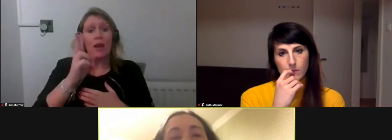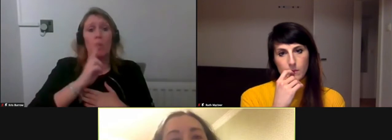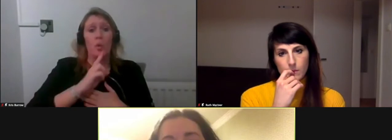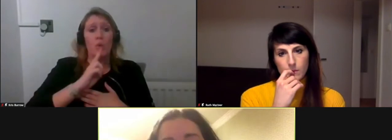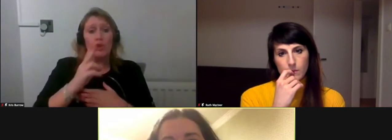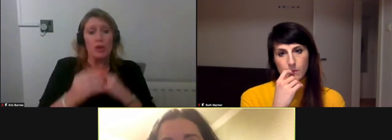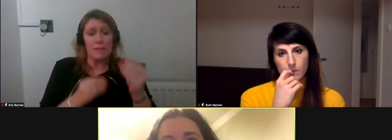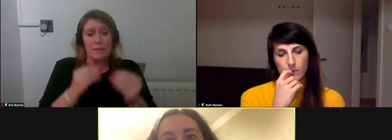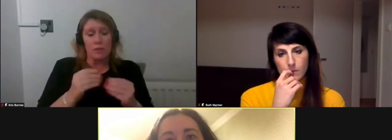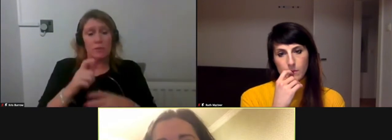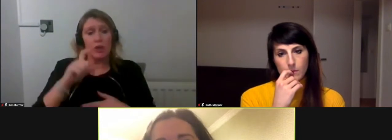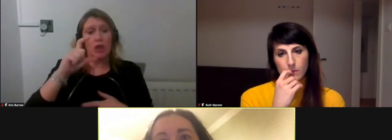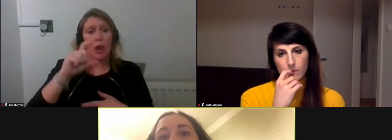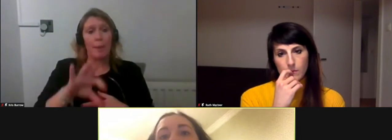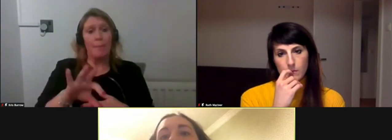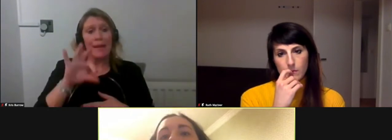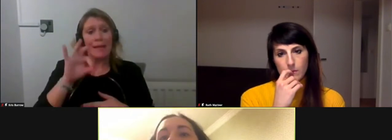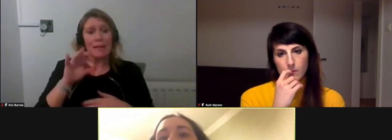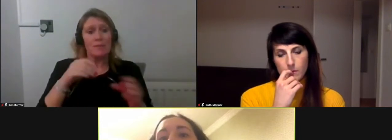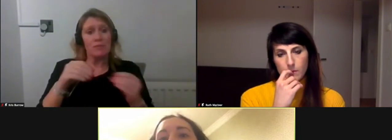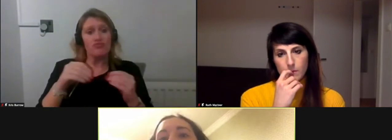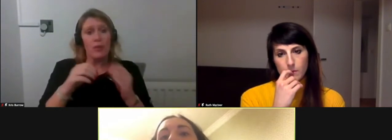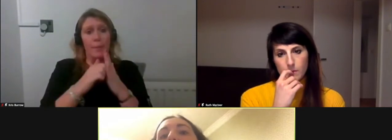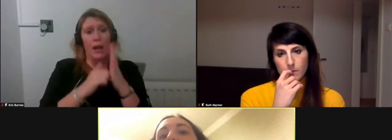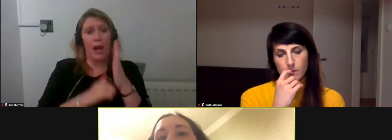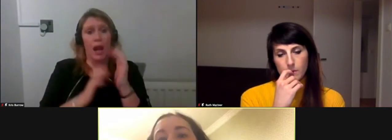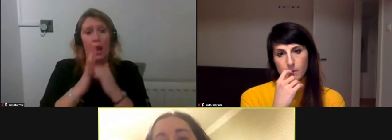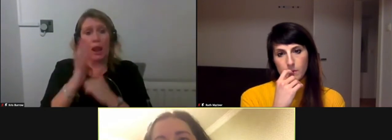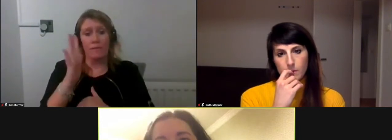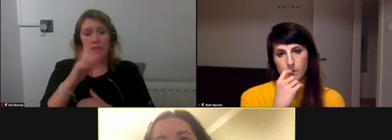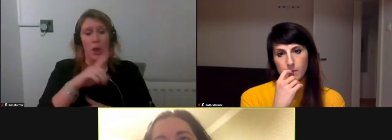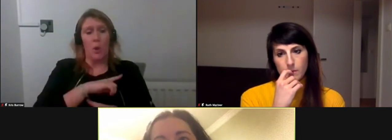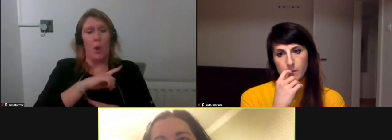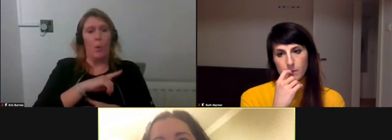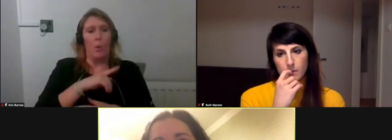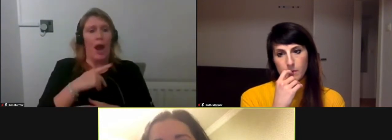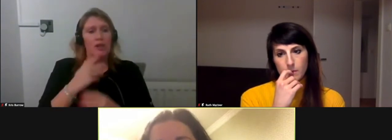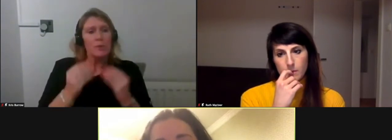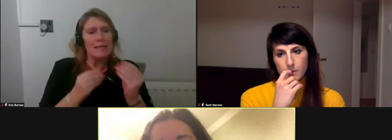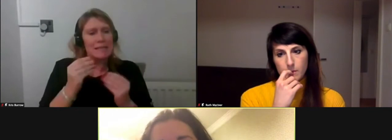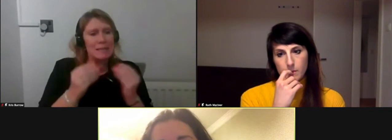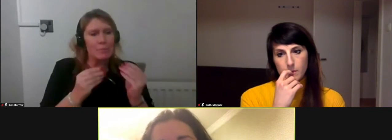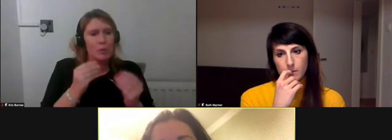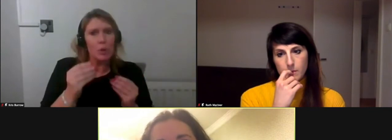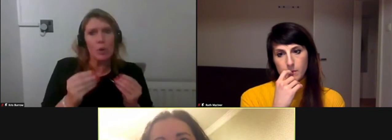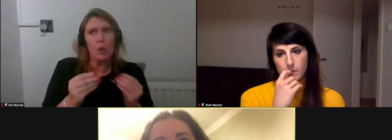picks up a pair of rubber gloves, just to sort of explore playing with having explicit Audio Description in there and